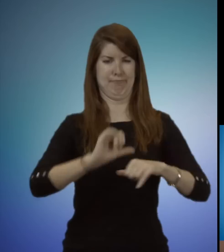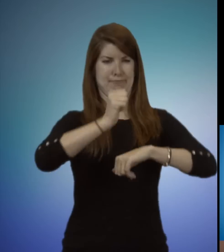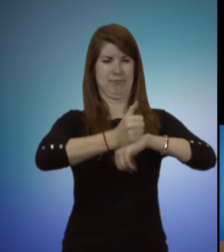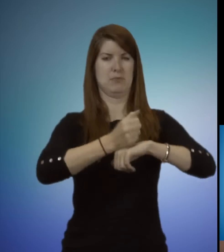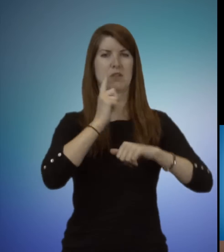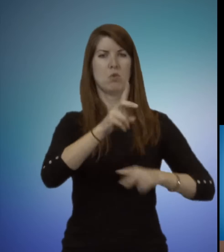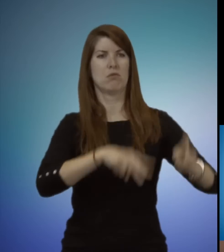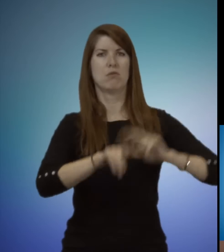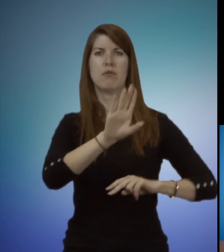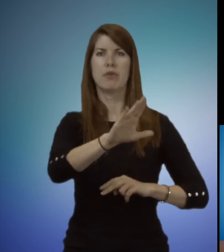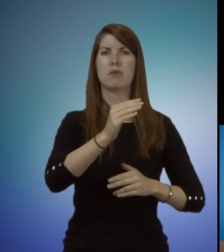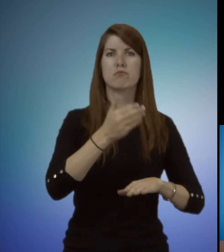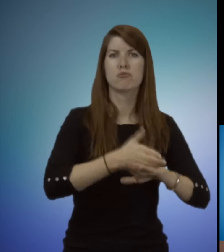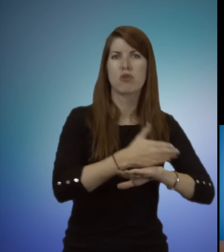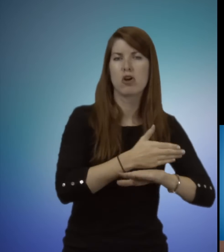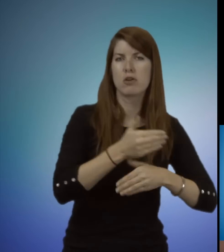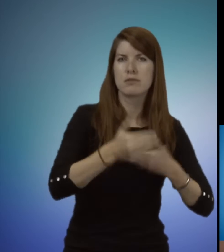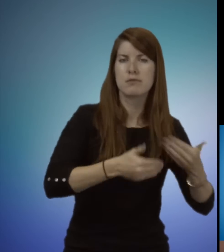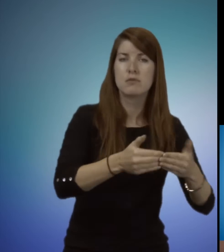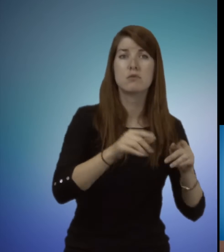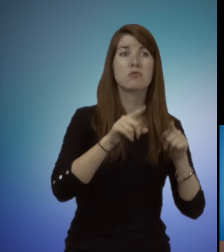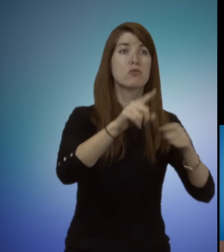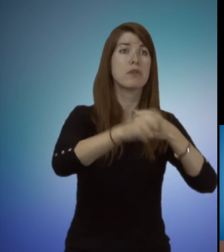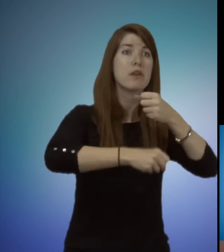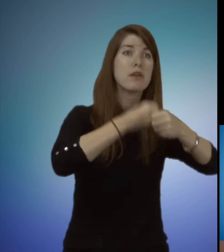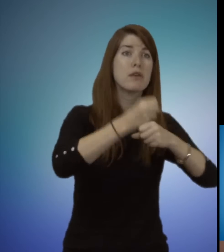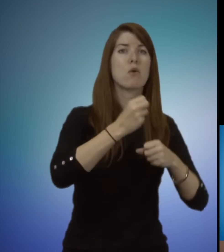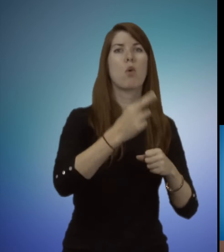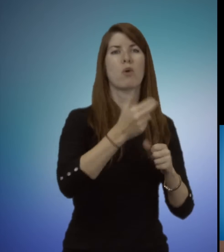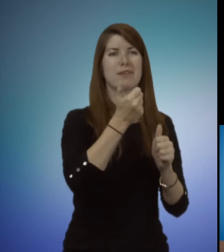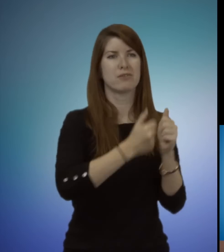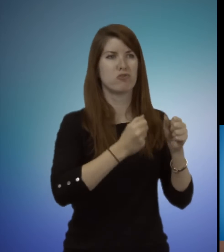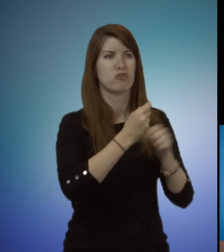that monitors your child's progress either during the year or from year to year.